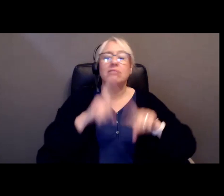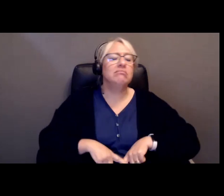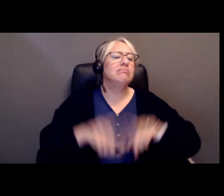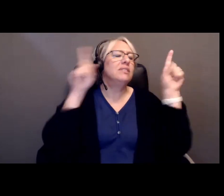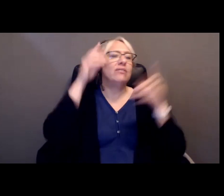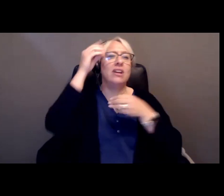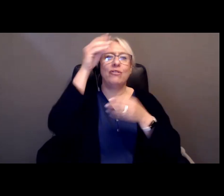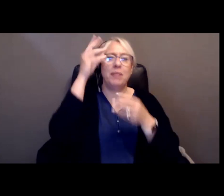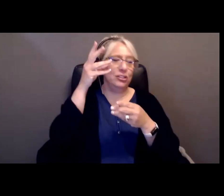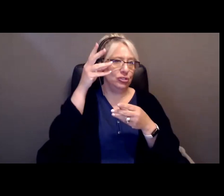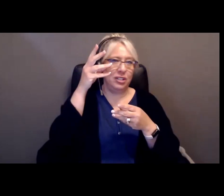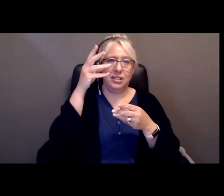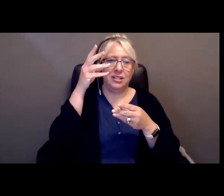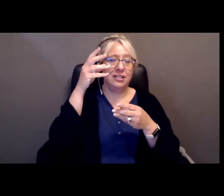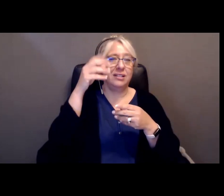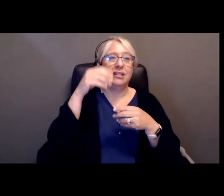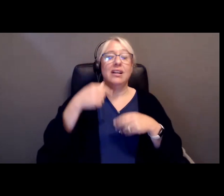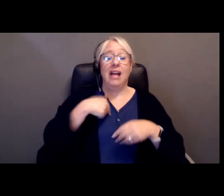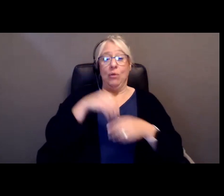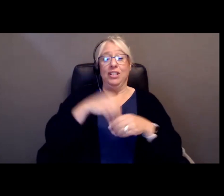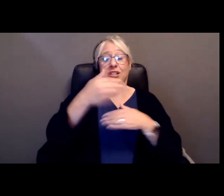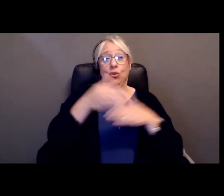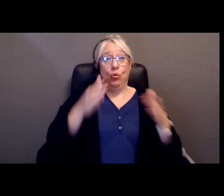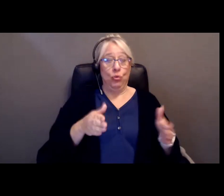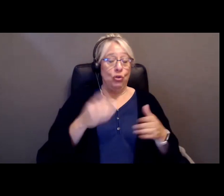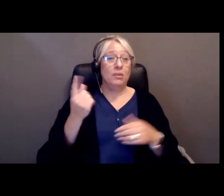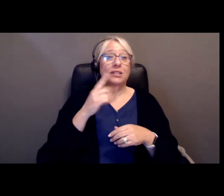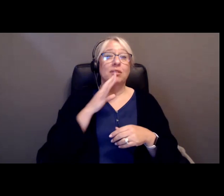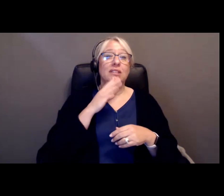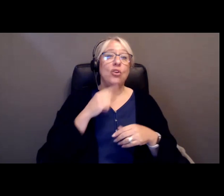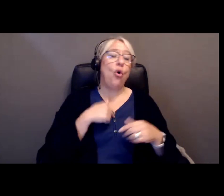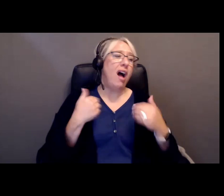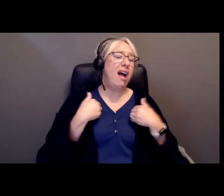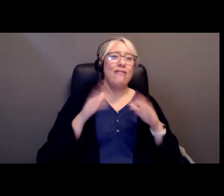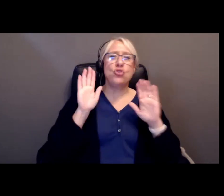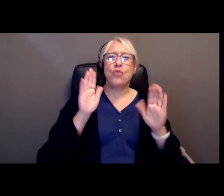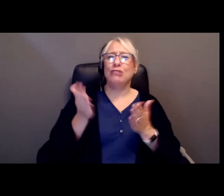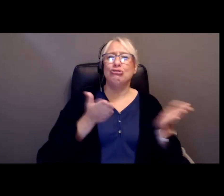in the room when somebody said, “Oh, I got such great service here. I'm really grateful for it.”